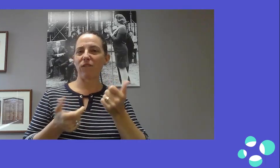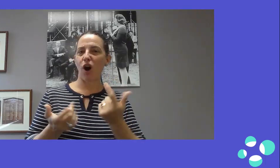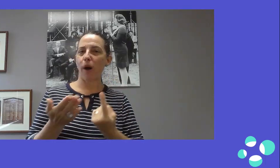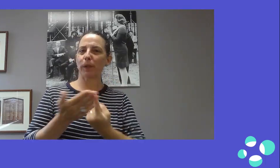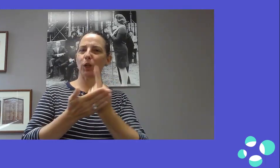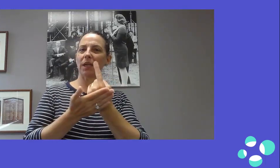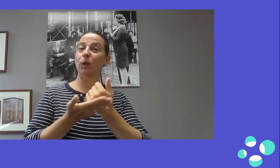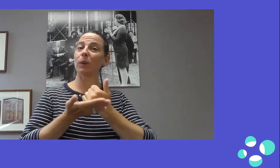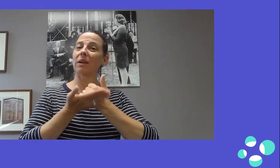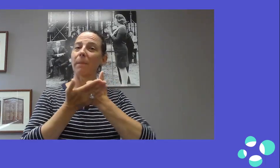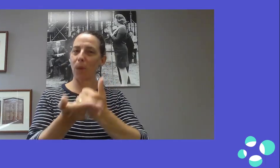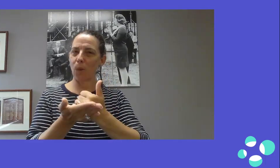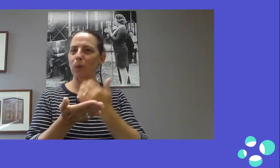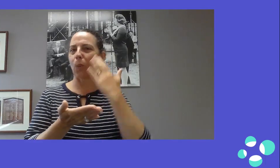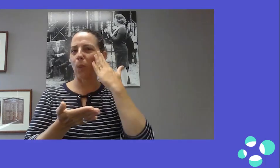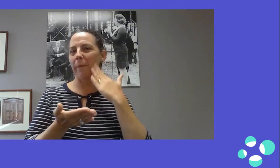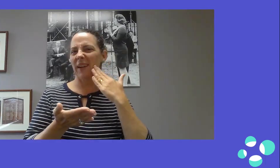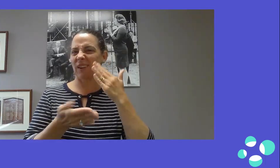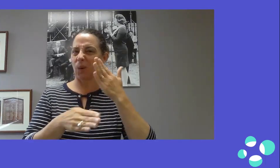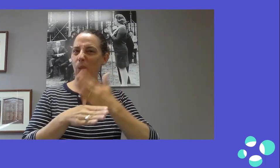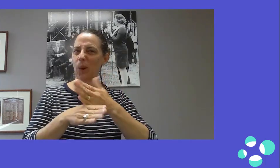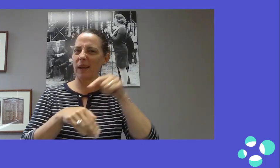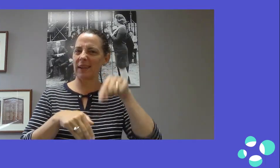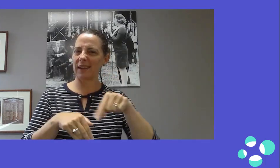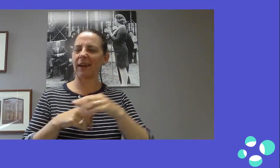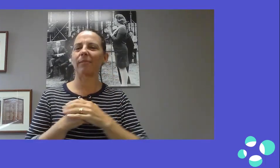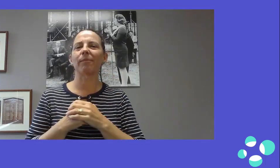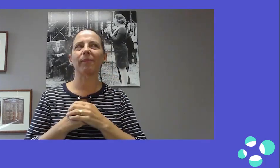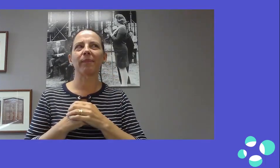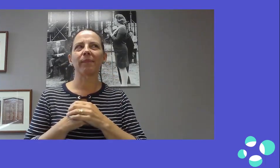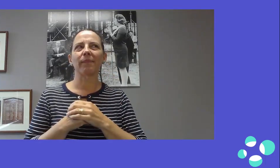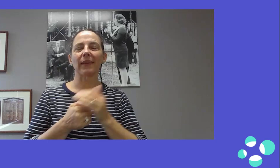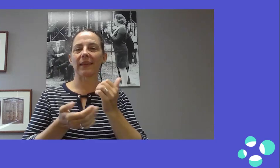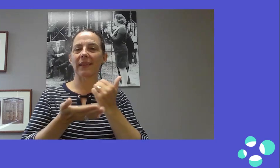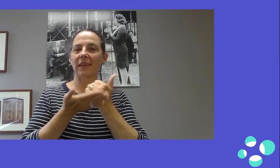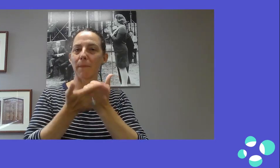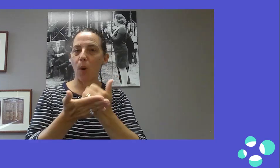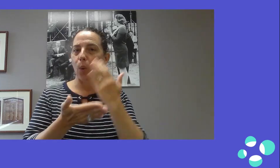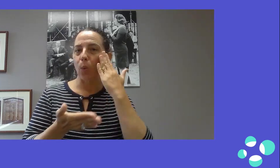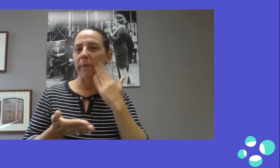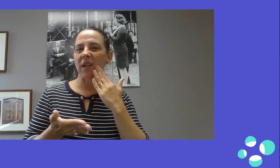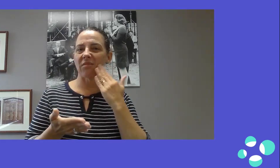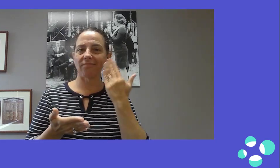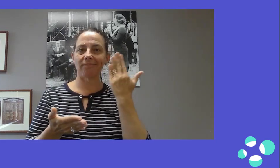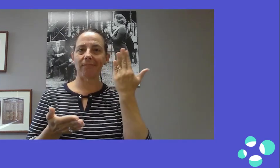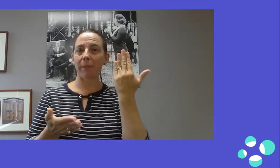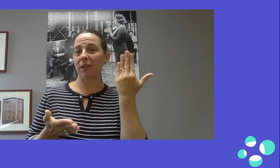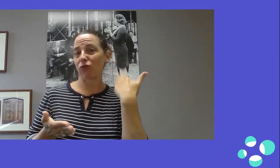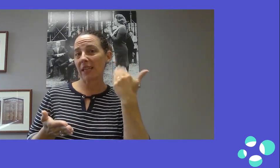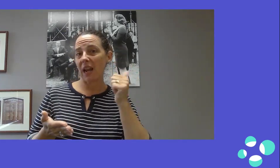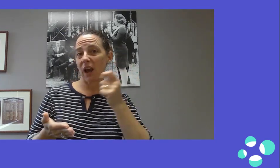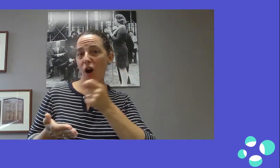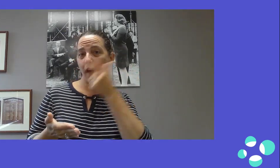and I've had the opportunity to support women in the workplace, here. Supporting women who have recently been